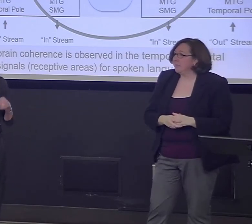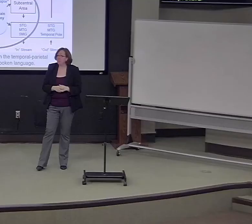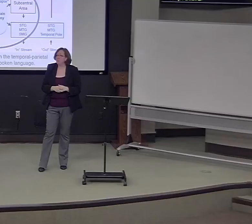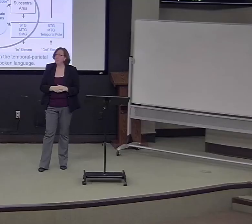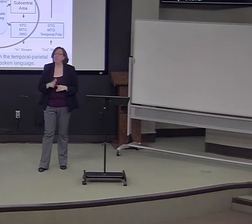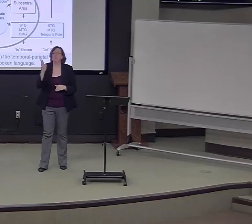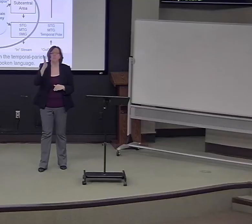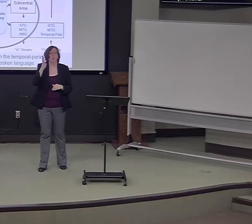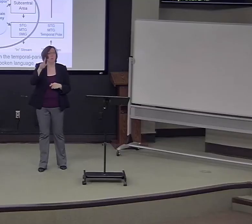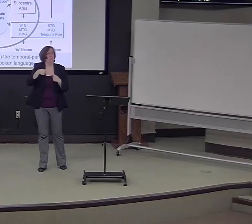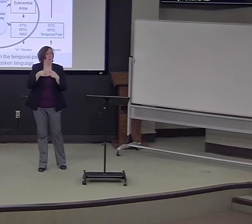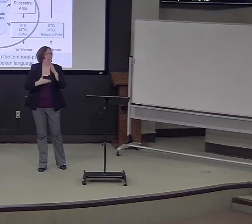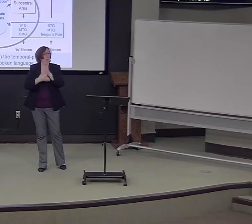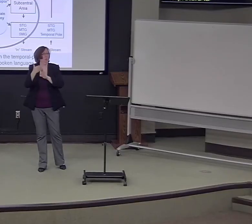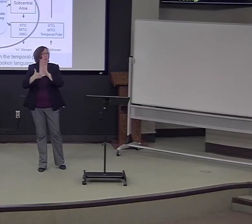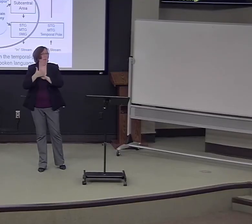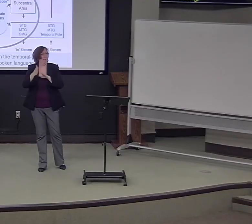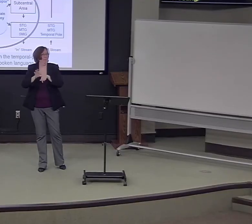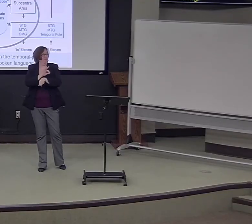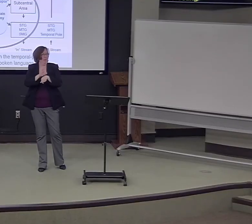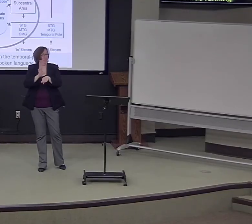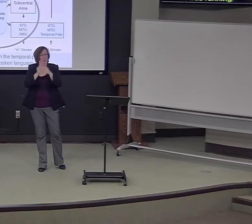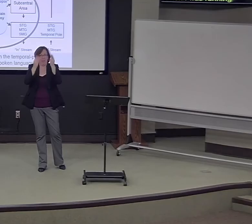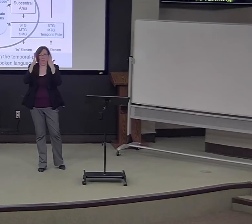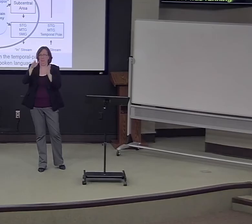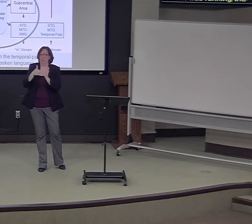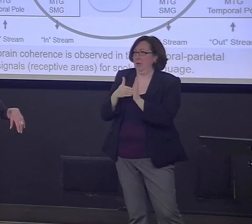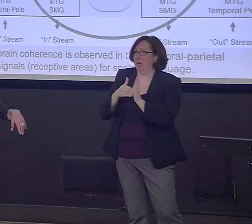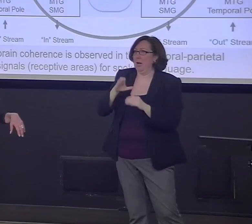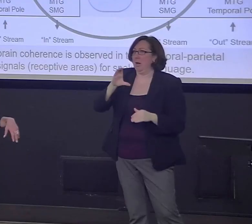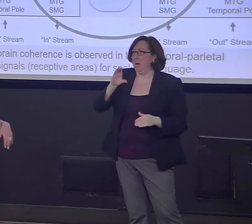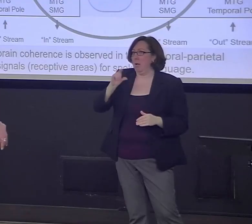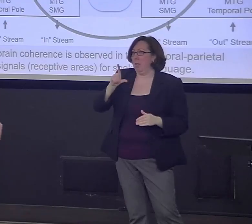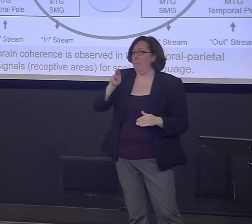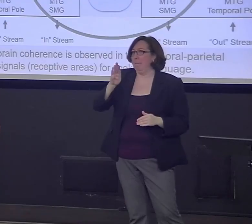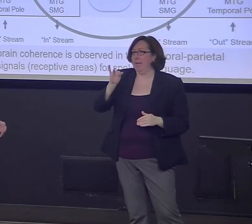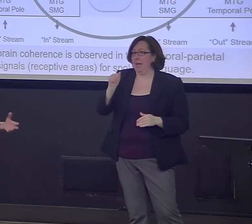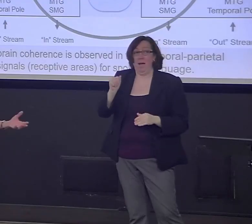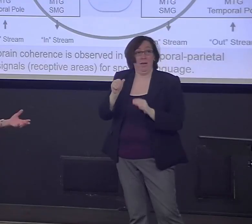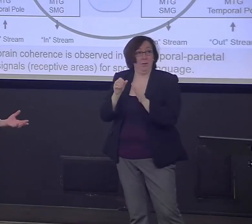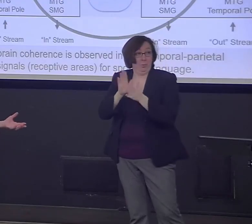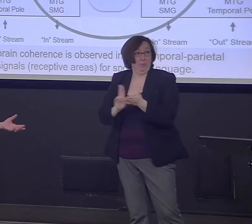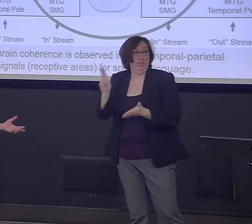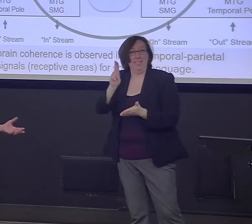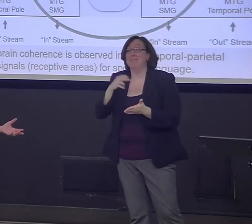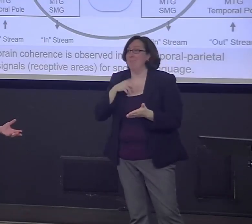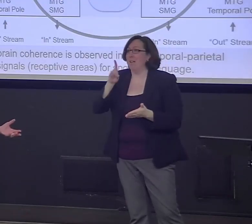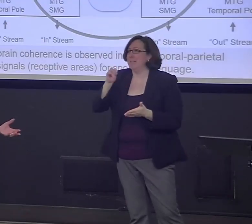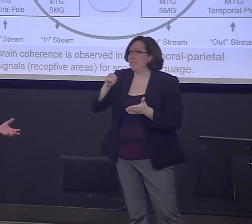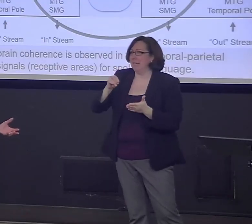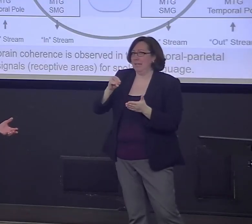running the functional imaging center at Columbia, I had an opportunity to do functional imaging on the interpreters for the United Nations.